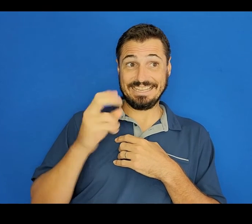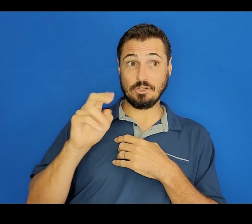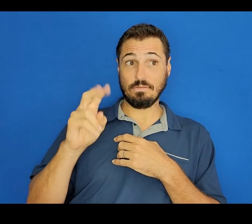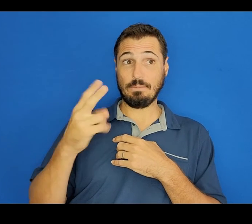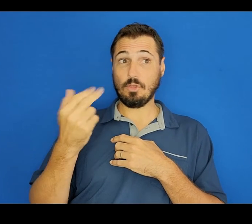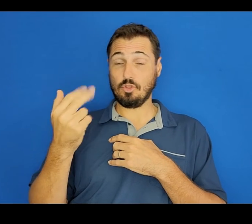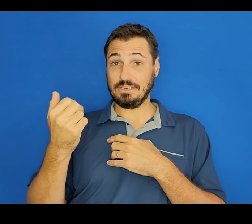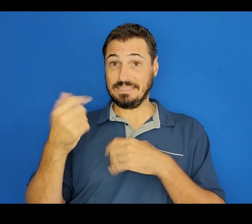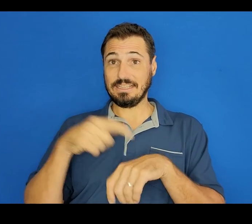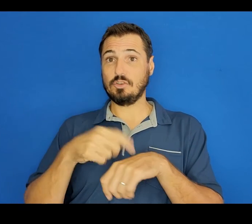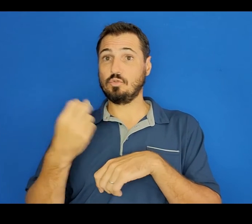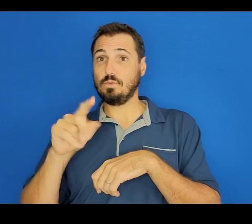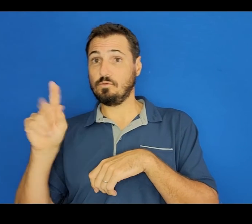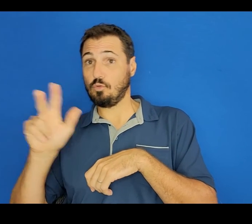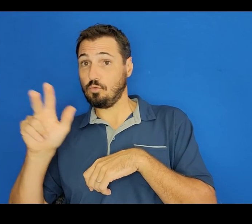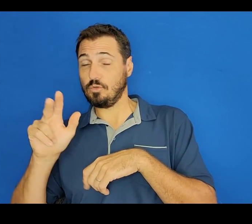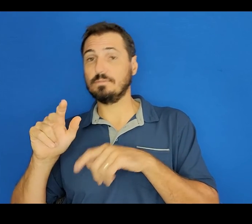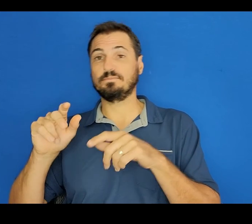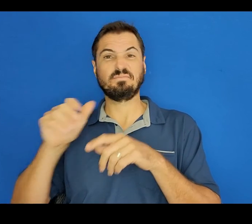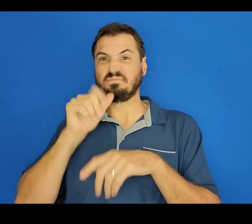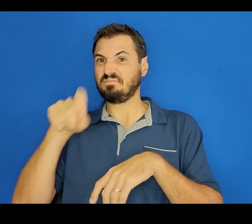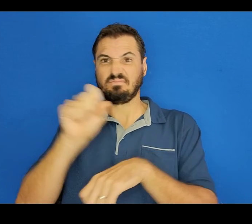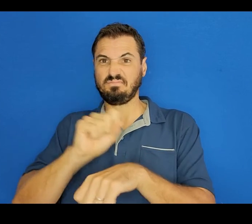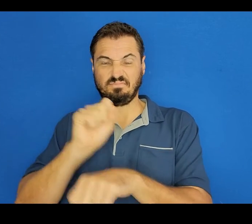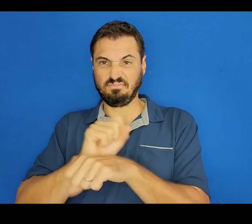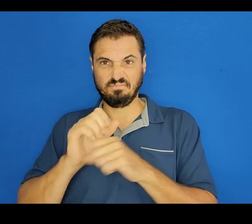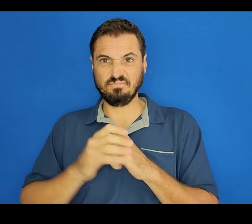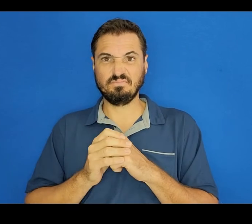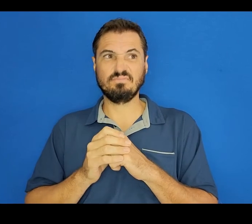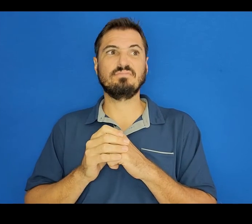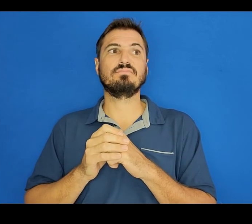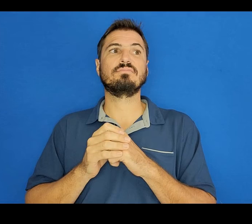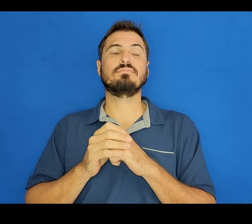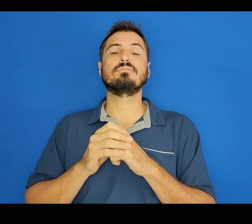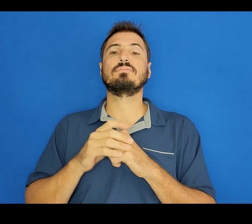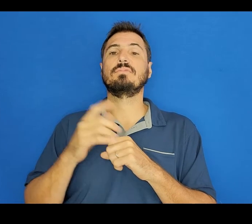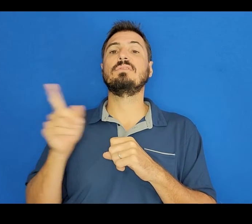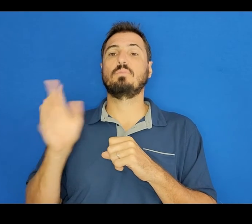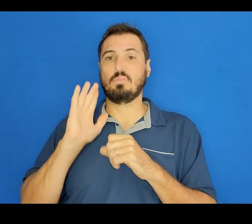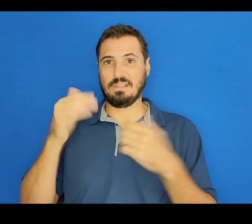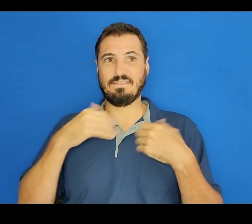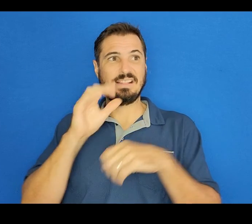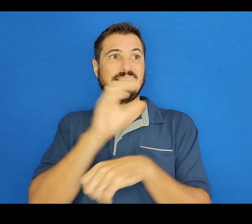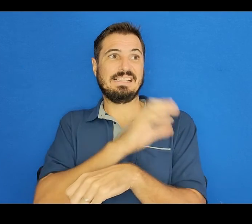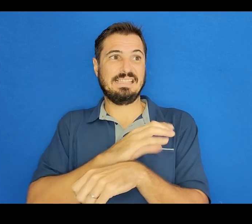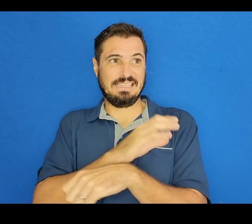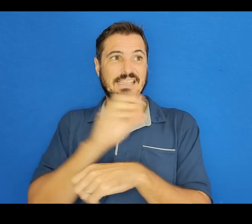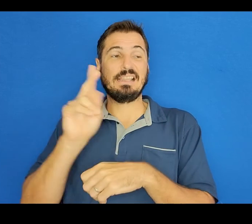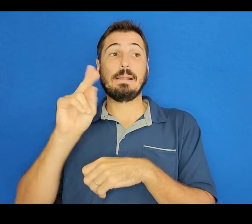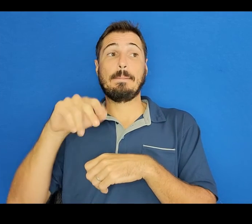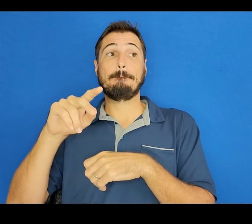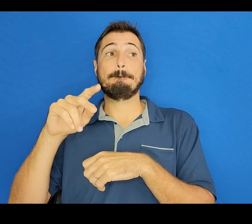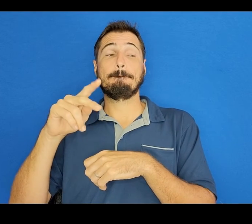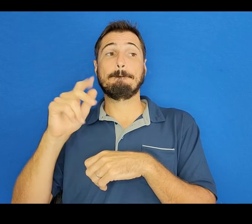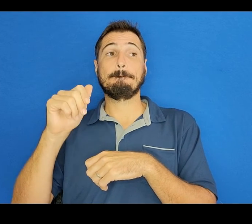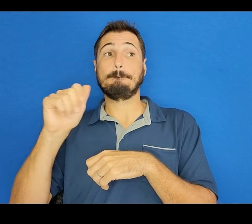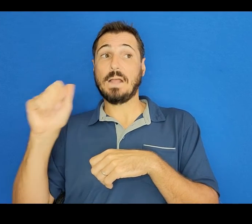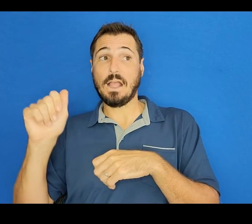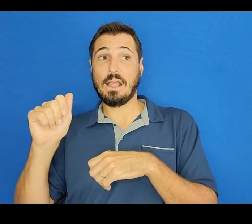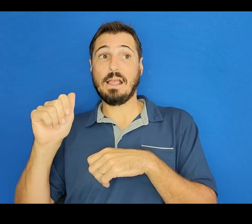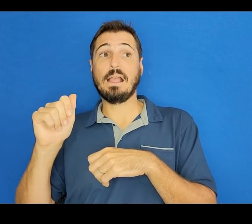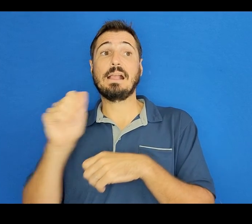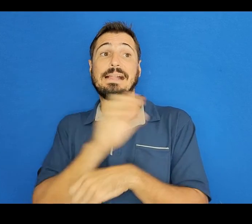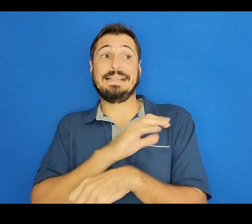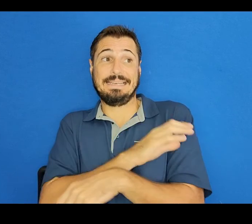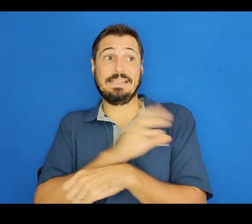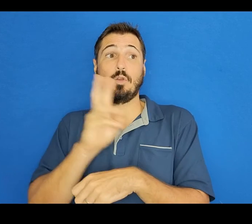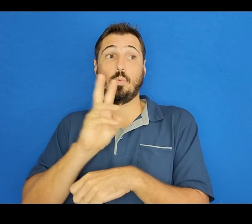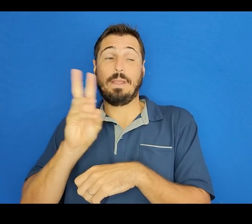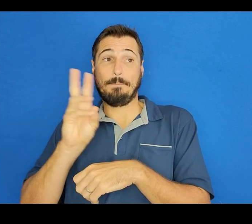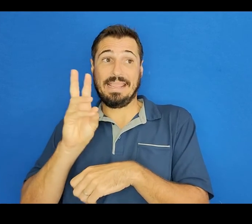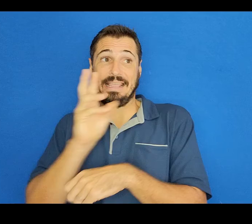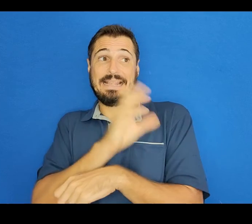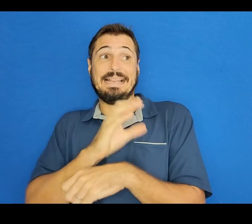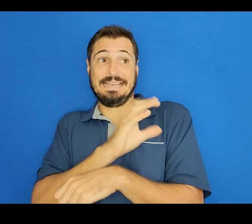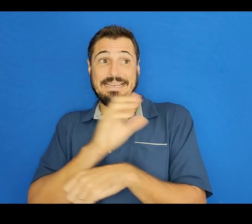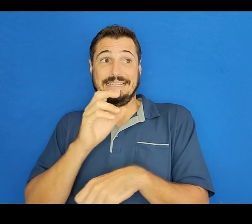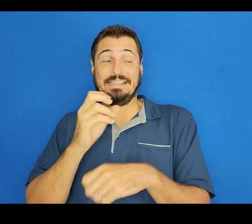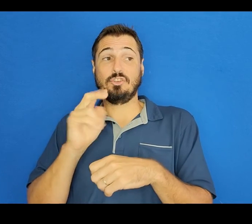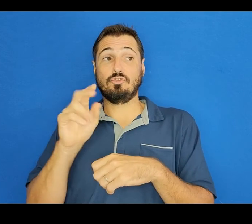The team from Hoola Lahui will hold clinics at the Kapaa Medical Clinic and the Waimea Medical Clinic this Saturday, November 13, from 9 to 11 a.m. Walk-ins are welcome.